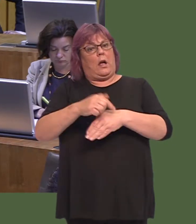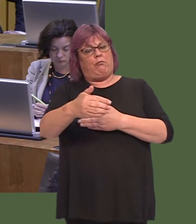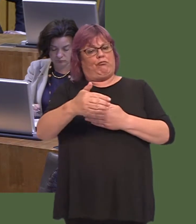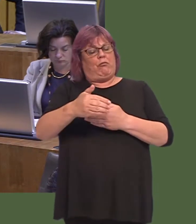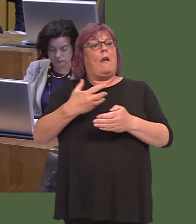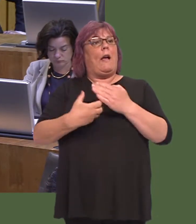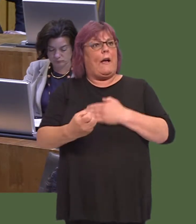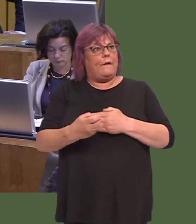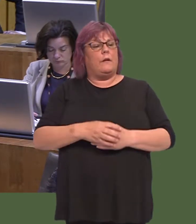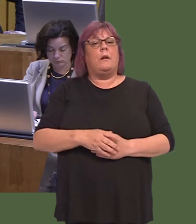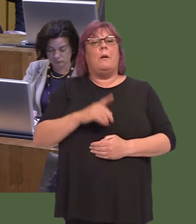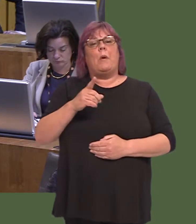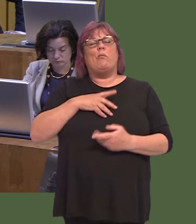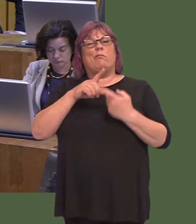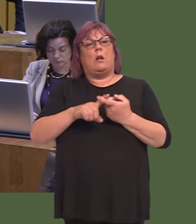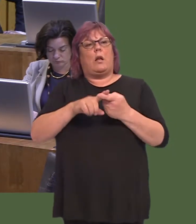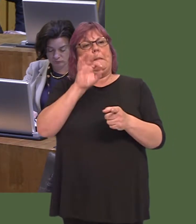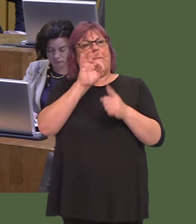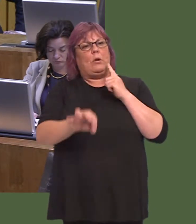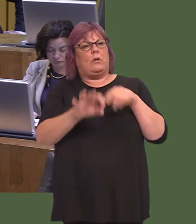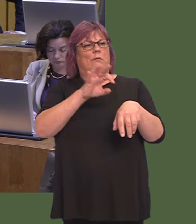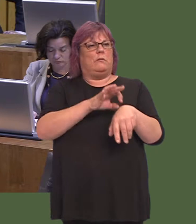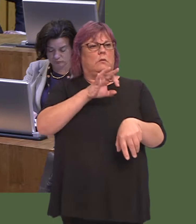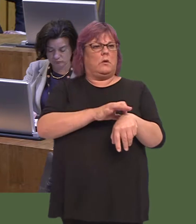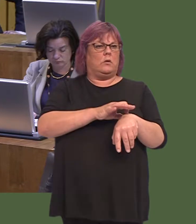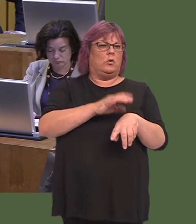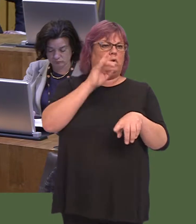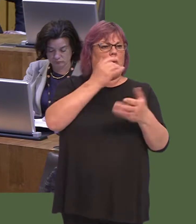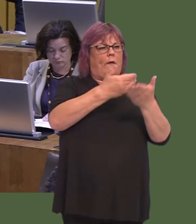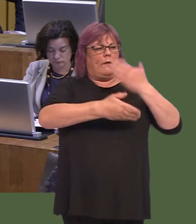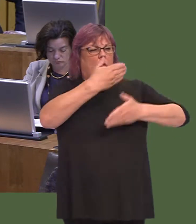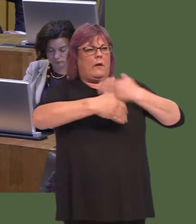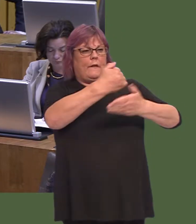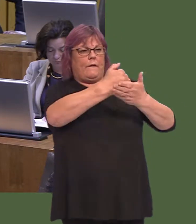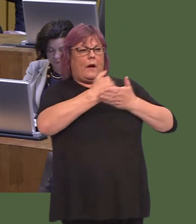But, of course, we rely on specialists in order to advise us to make sure that we can